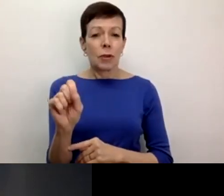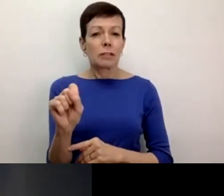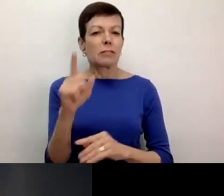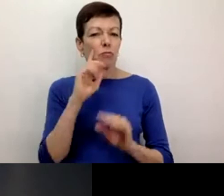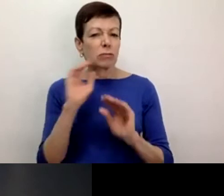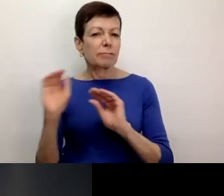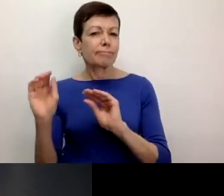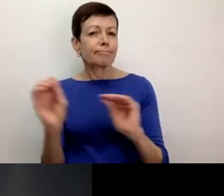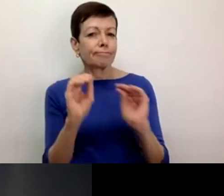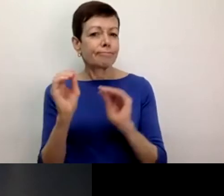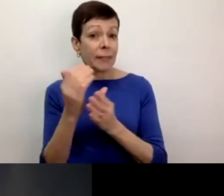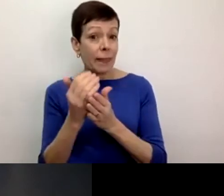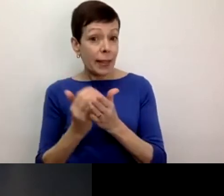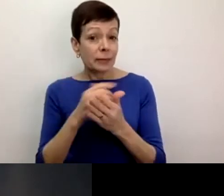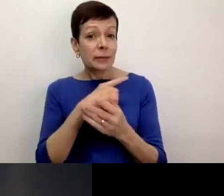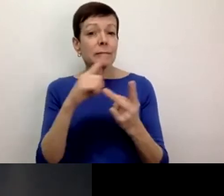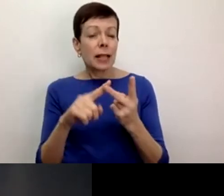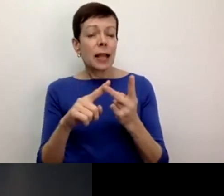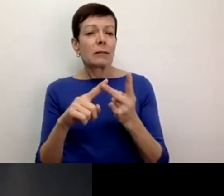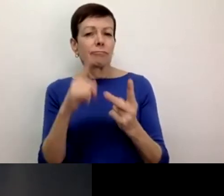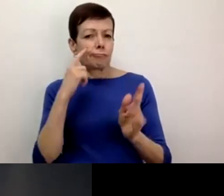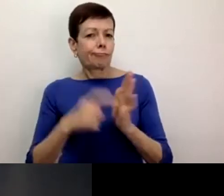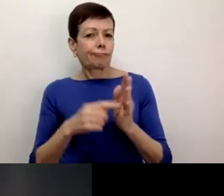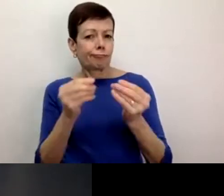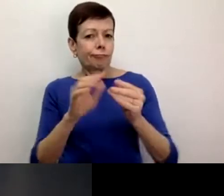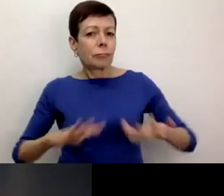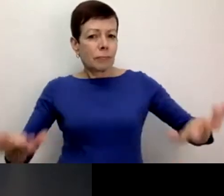Over to you Sable.